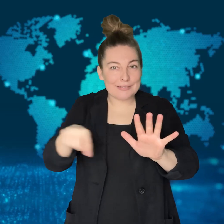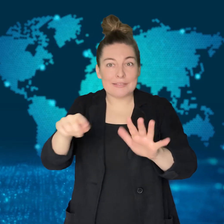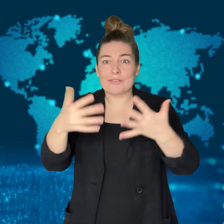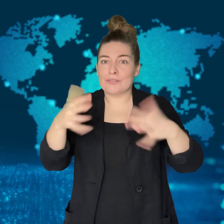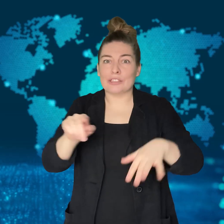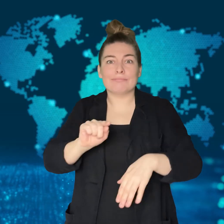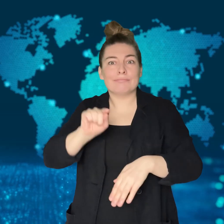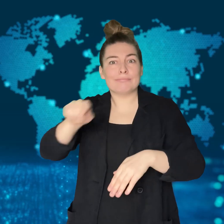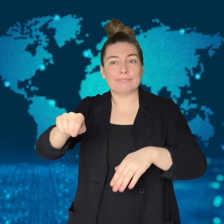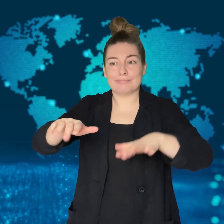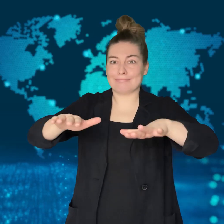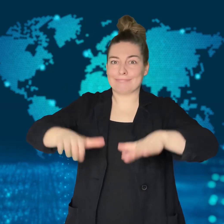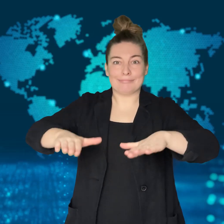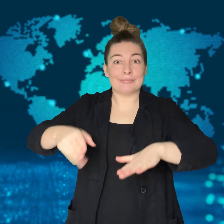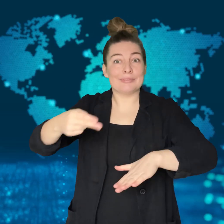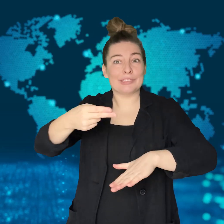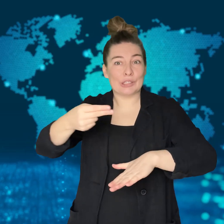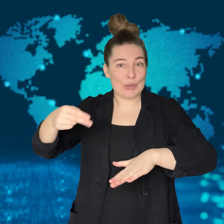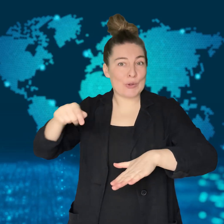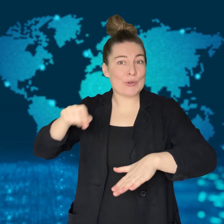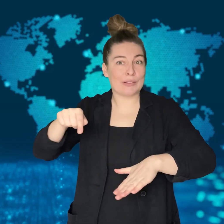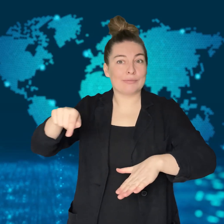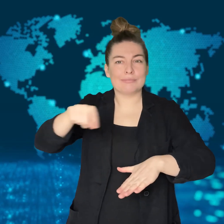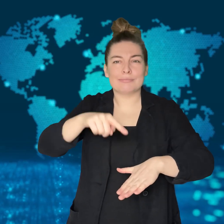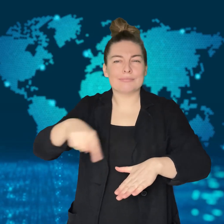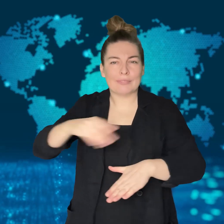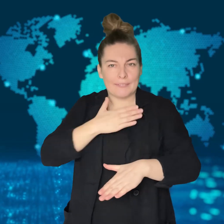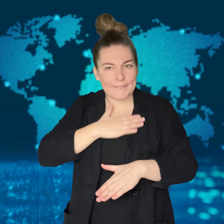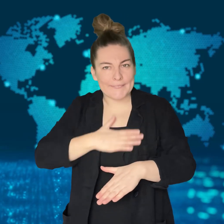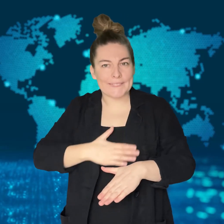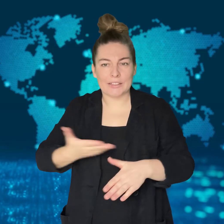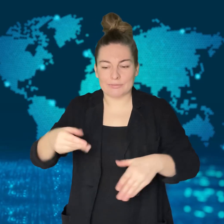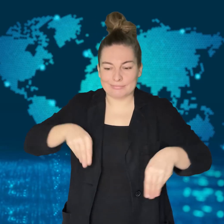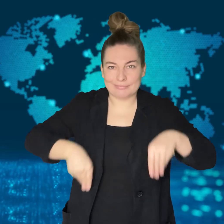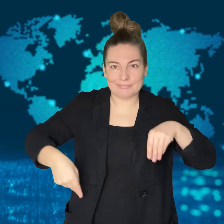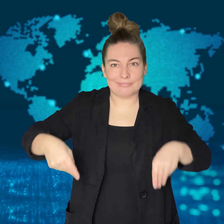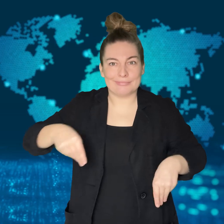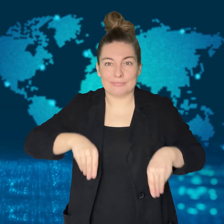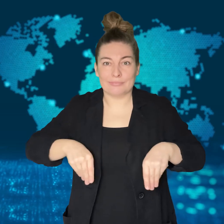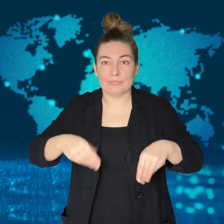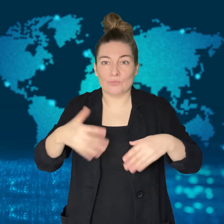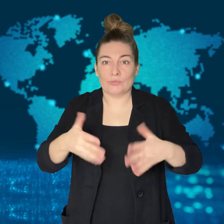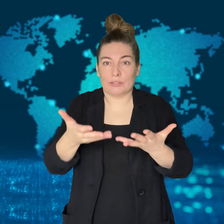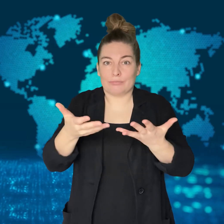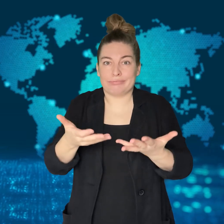in Indonesia smuggling around 8.3 kilograms of